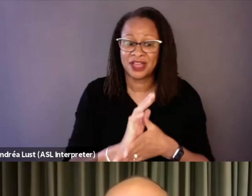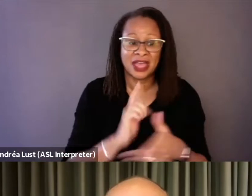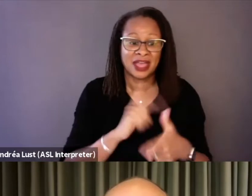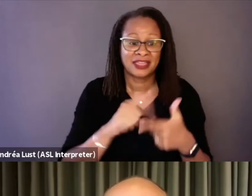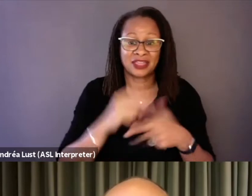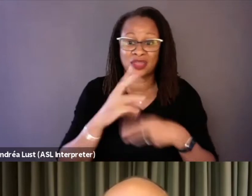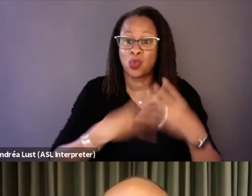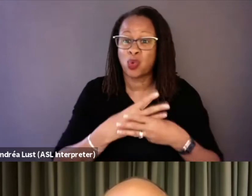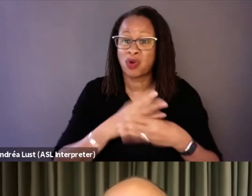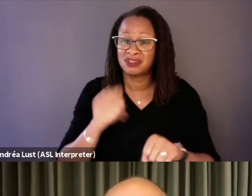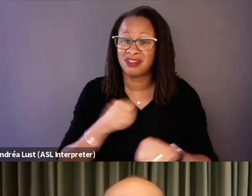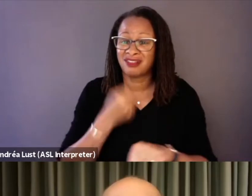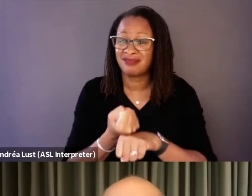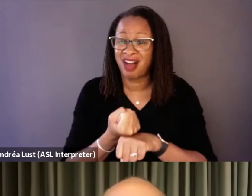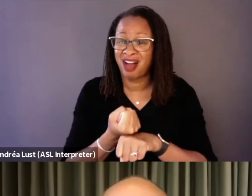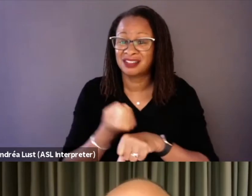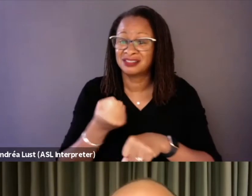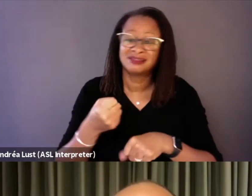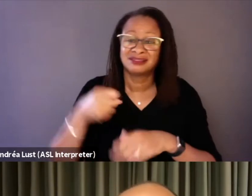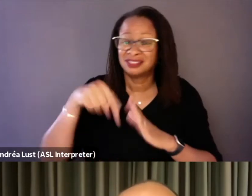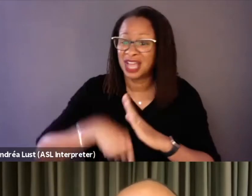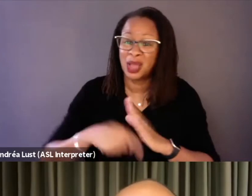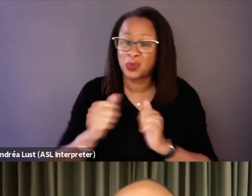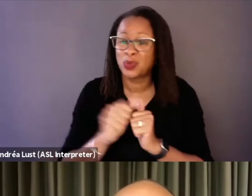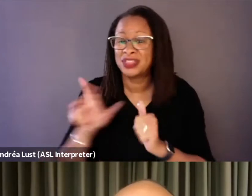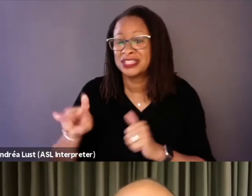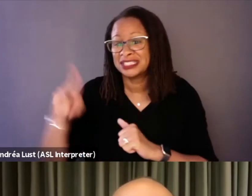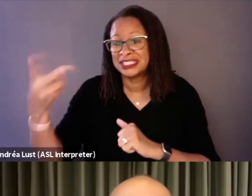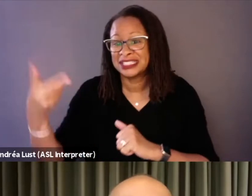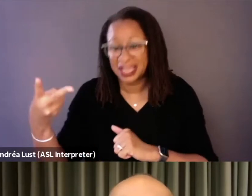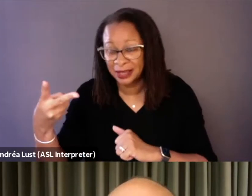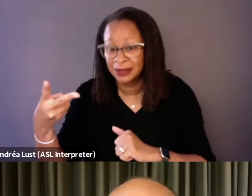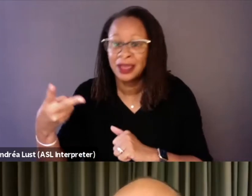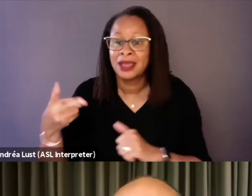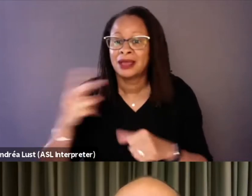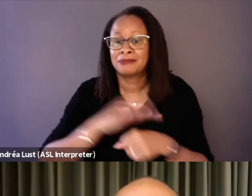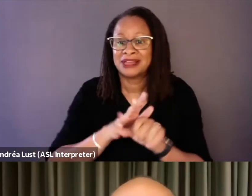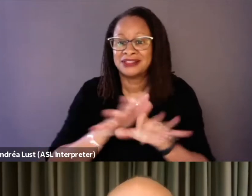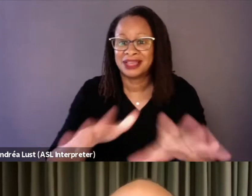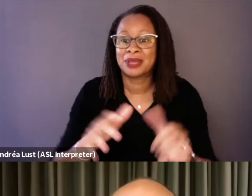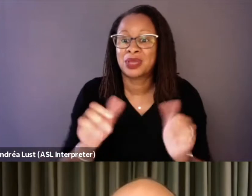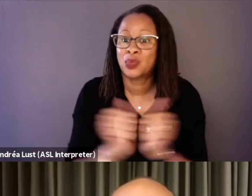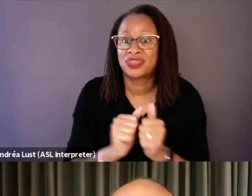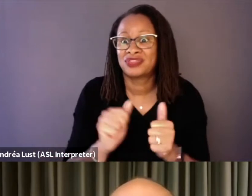with another pandemic, with another Republican right-wing president who also doesn't really care about